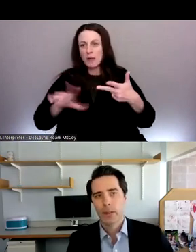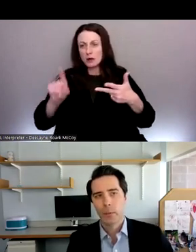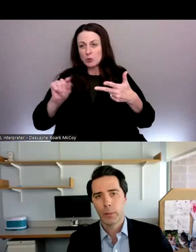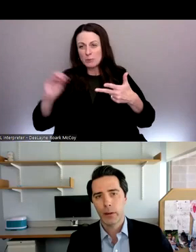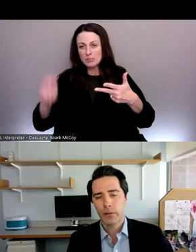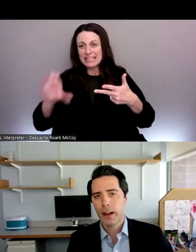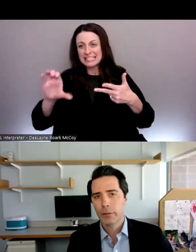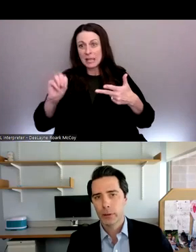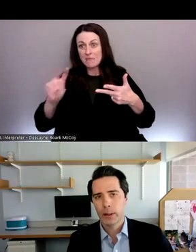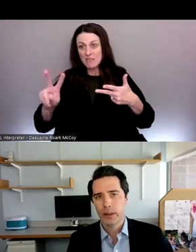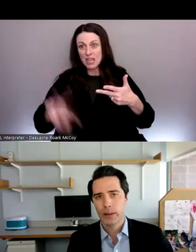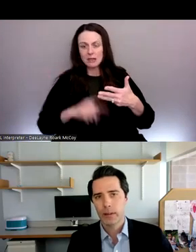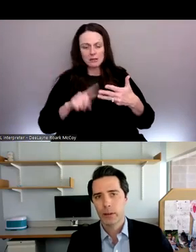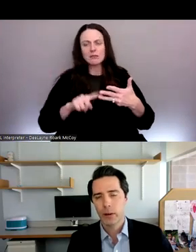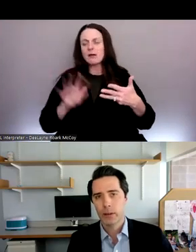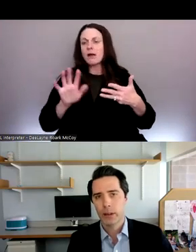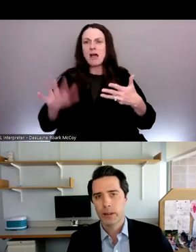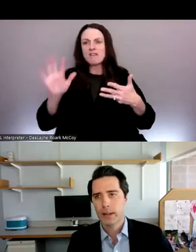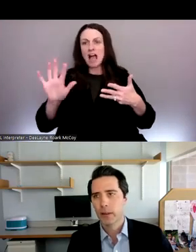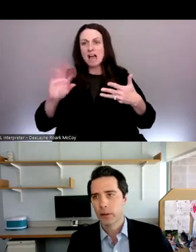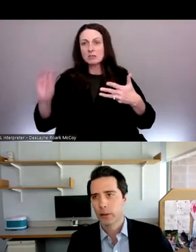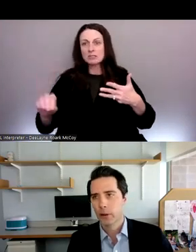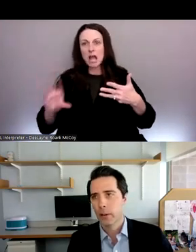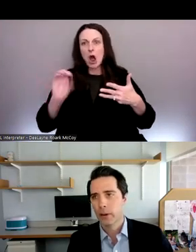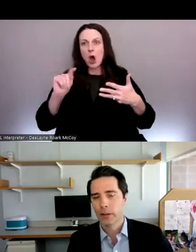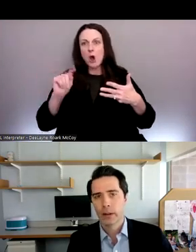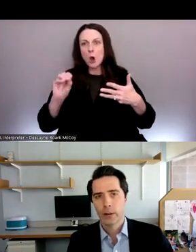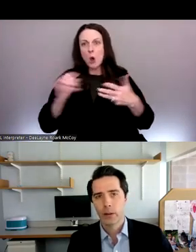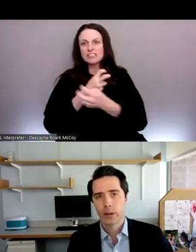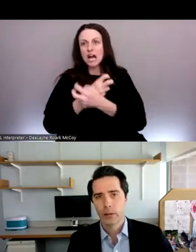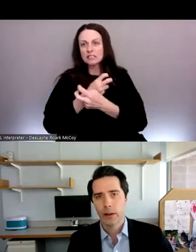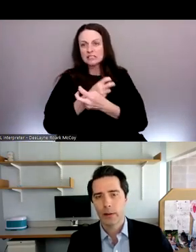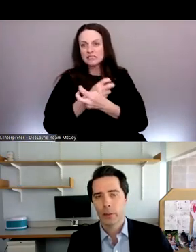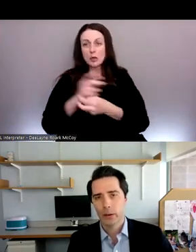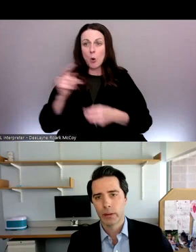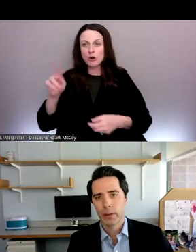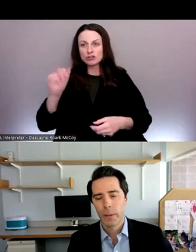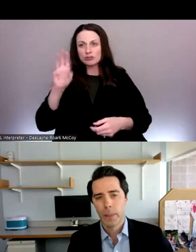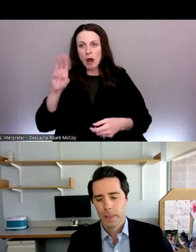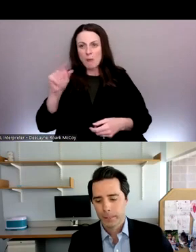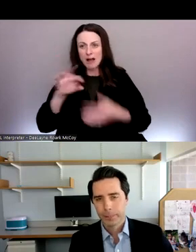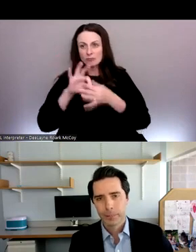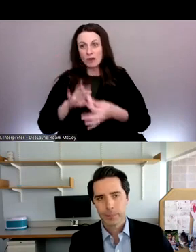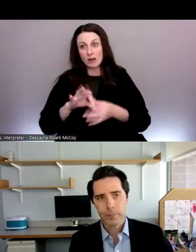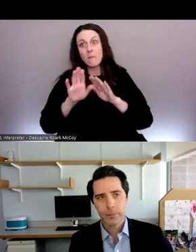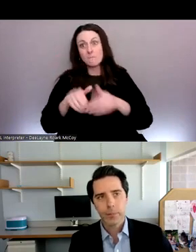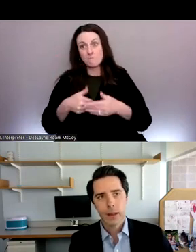somewhere about five percent is due to ototoxicity or trauma usually surrounding birth